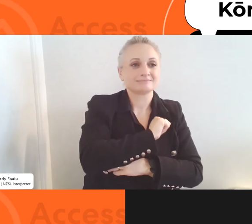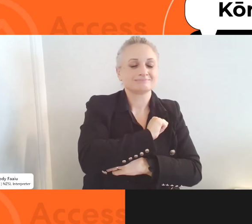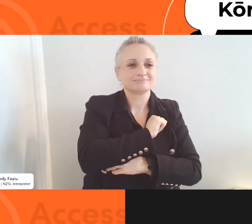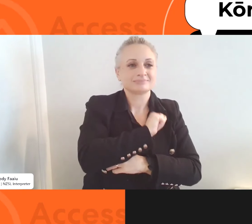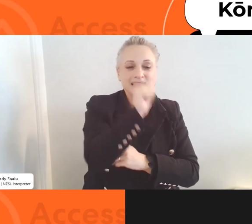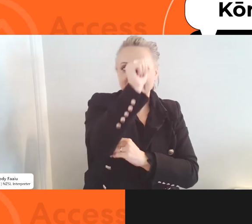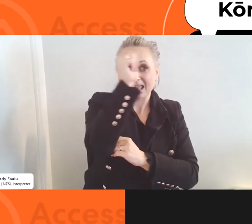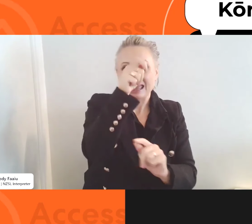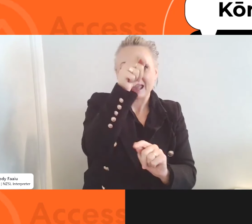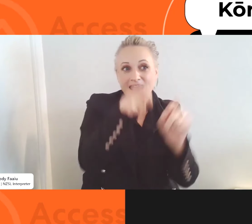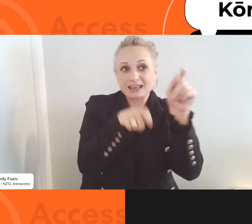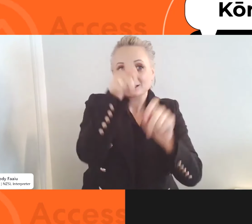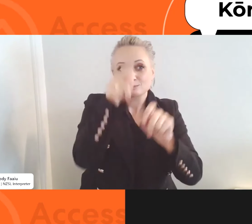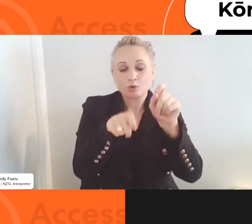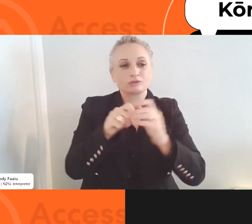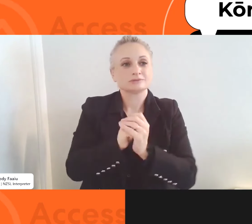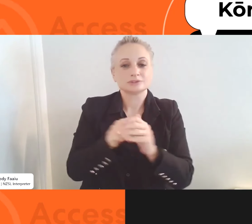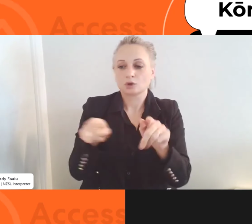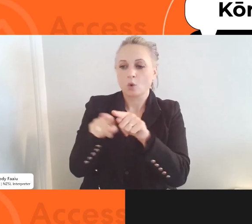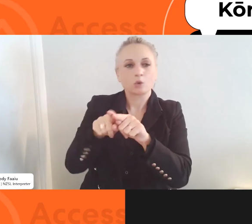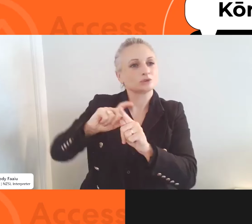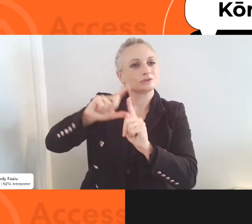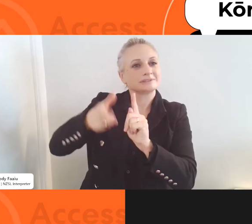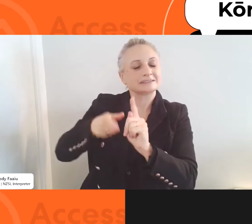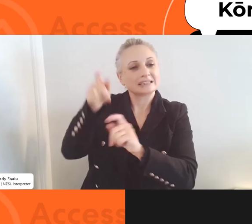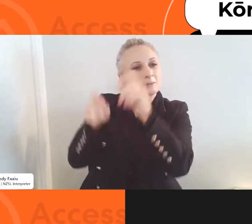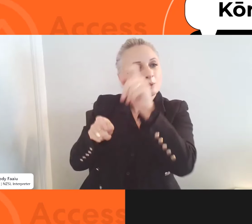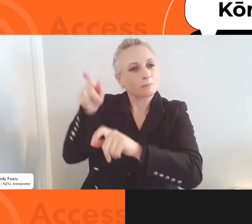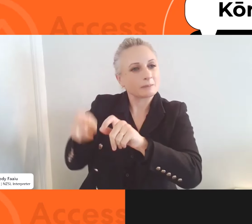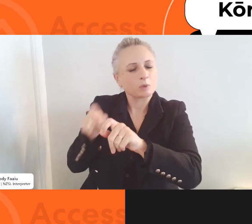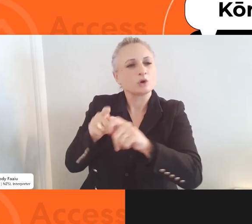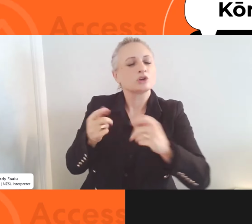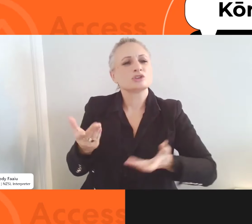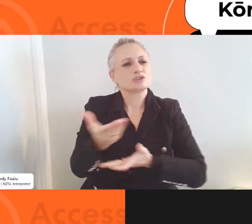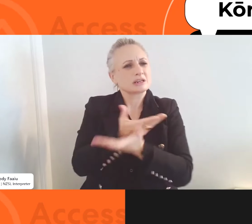building and construction industry and how to have courageous conversations